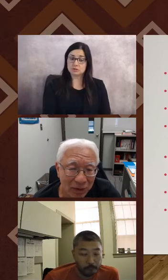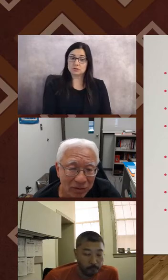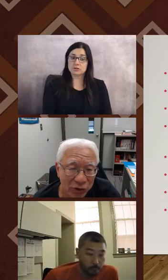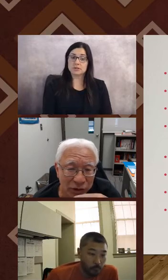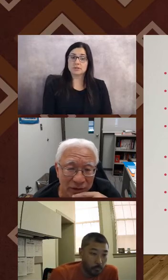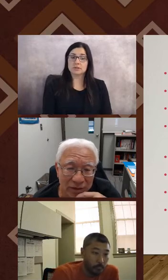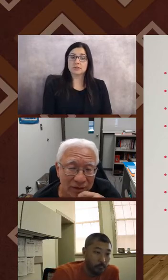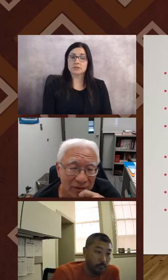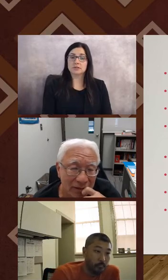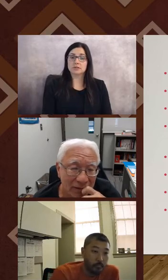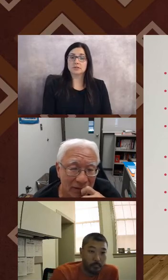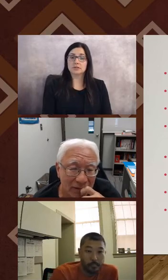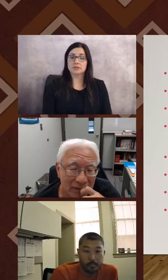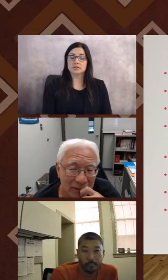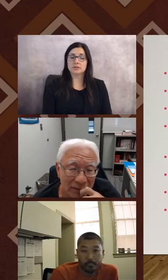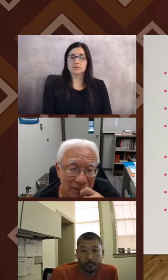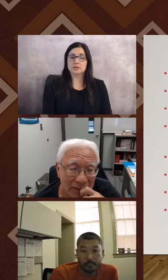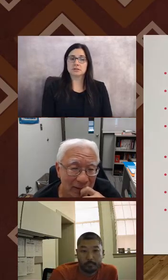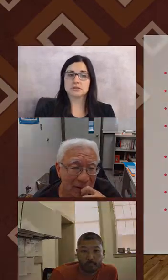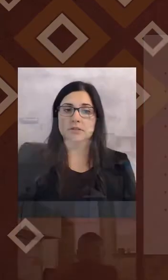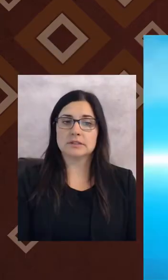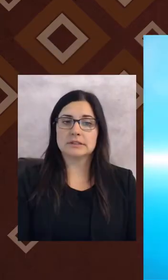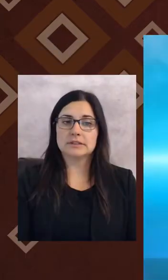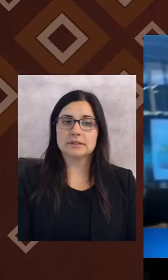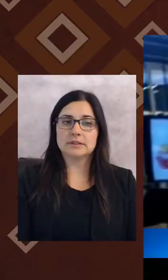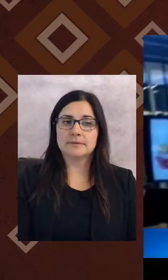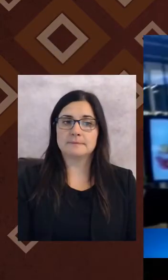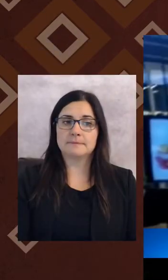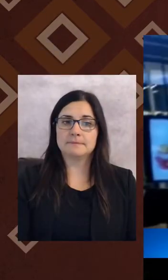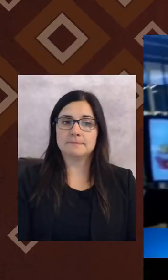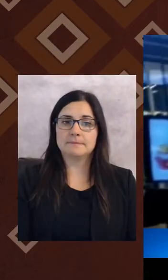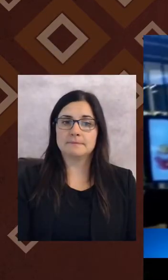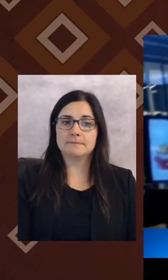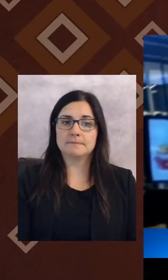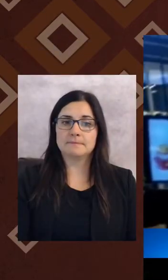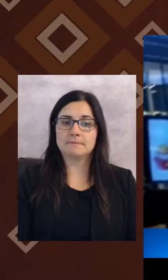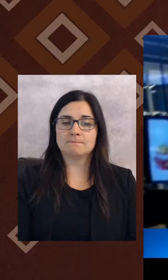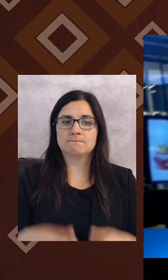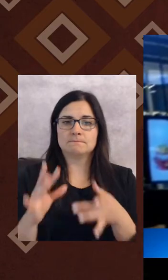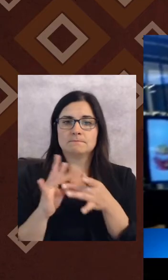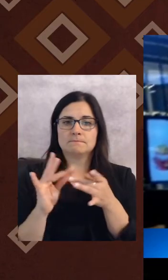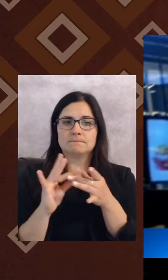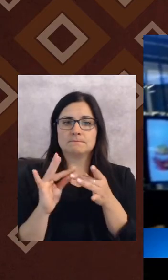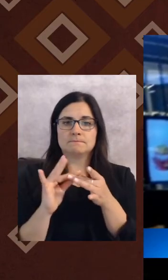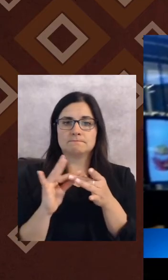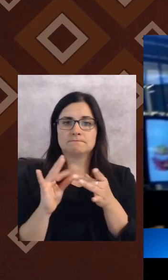OMG, and the grandfather killed in a brazen attack.